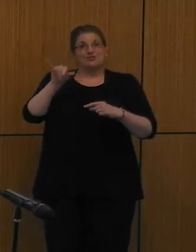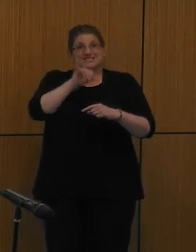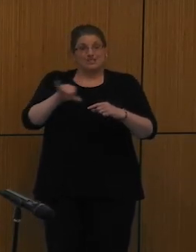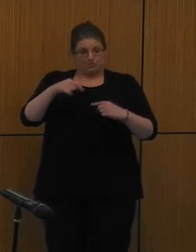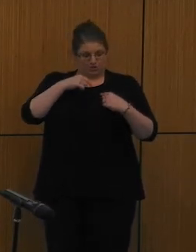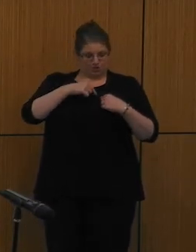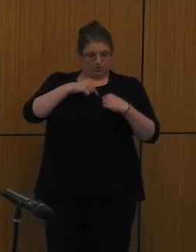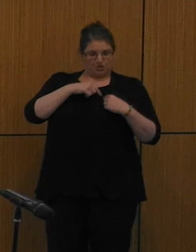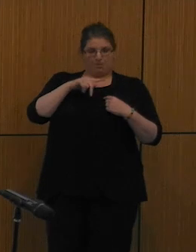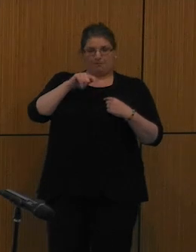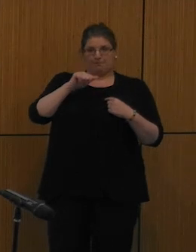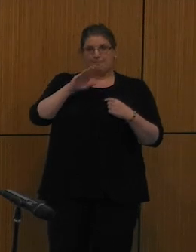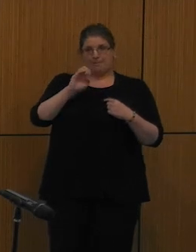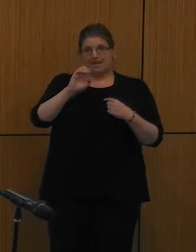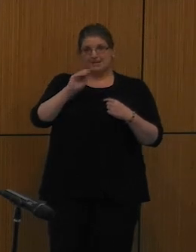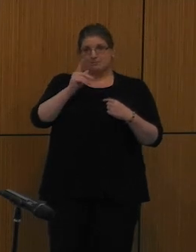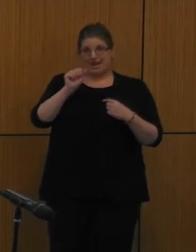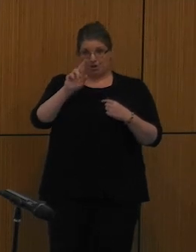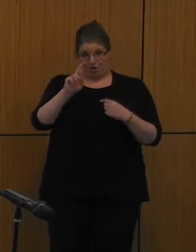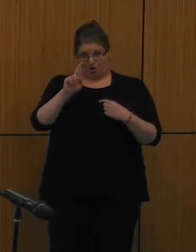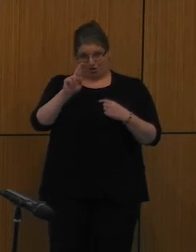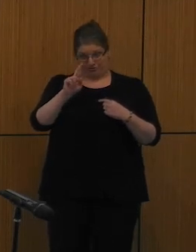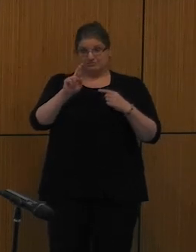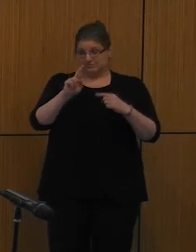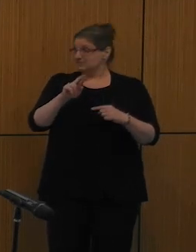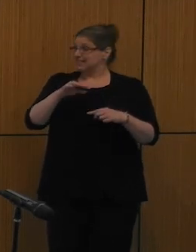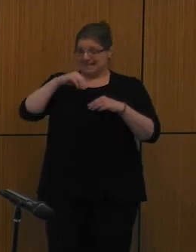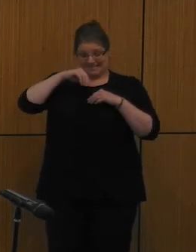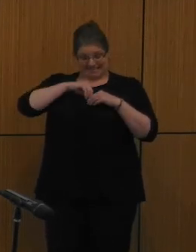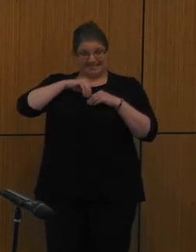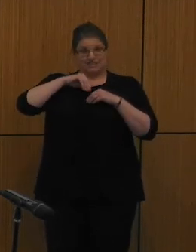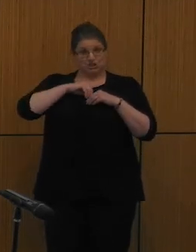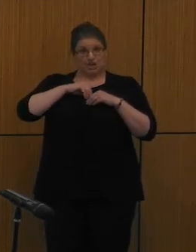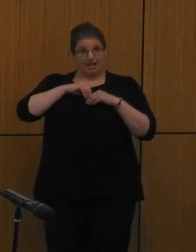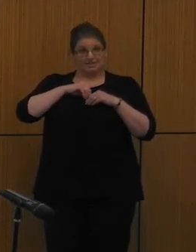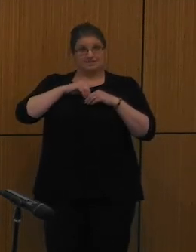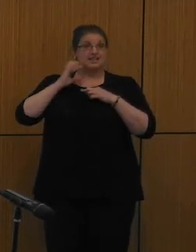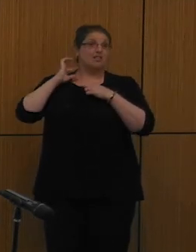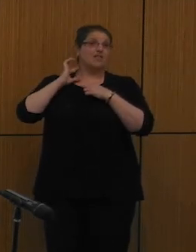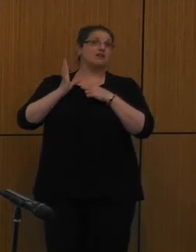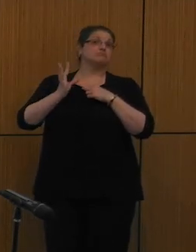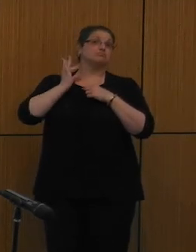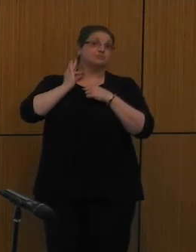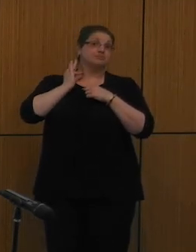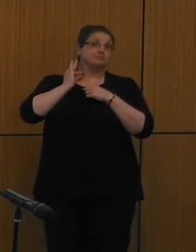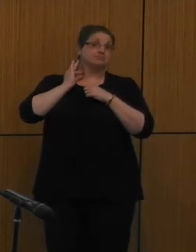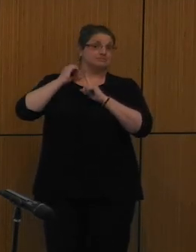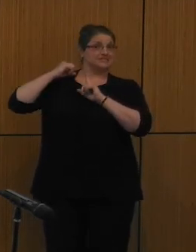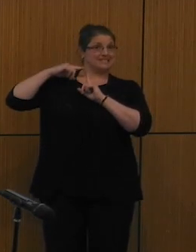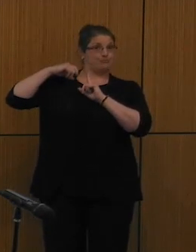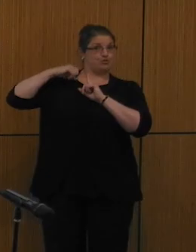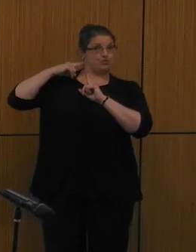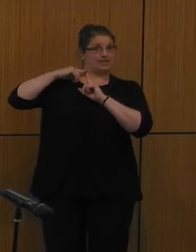and we place electrodes on the vagus nerve in the neck. And we stimulate that nerve that, for again, reasons that we don't